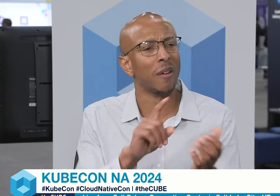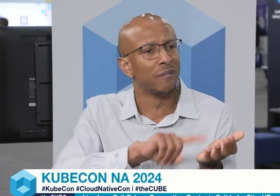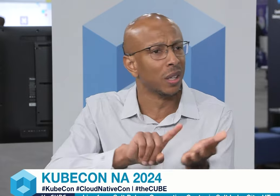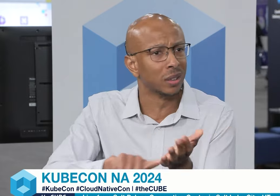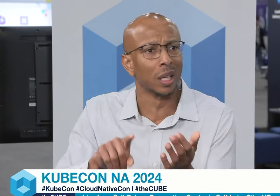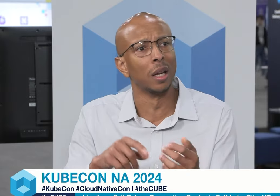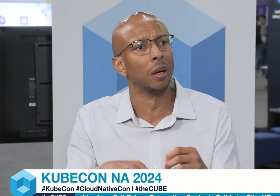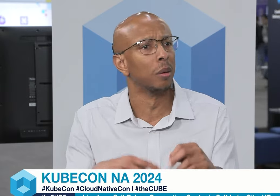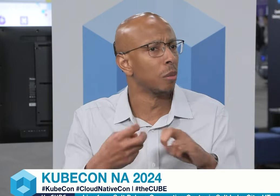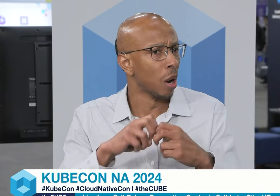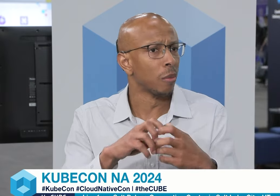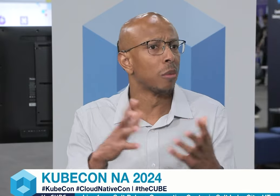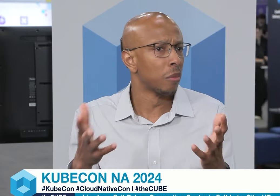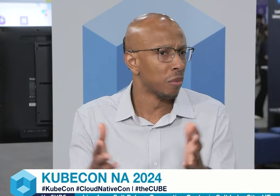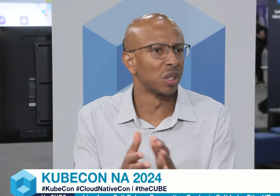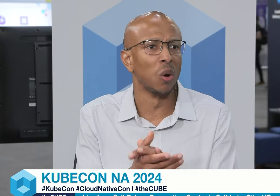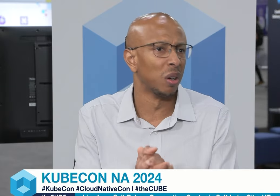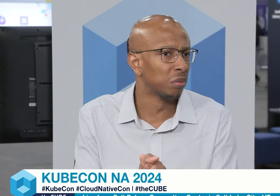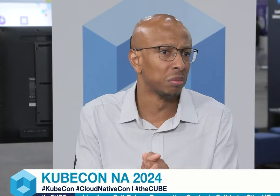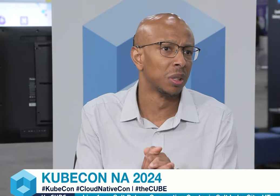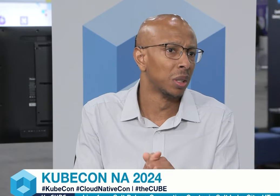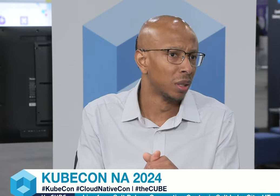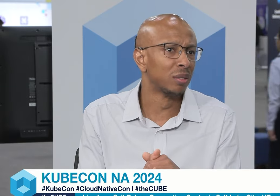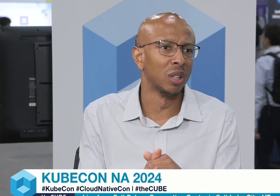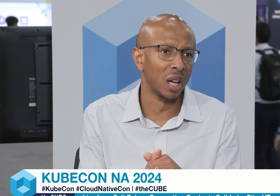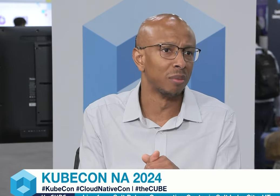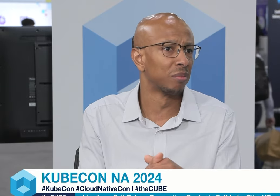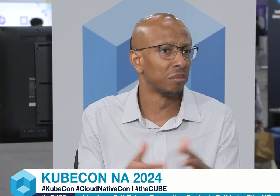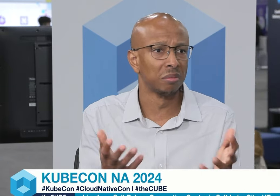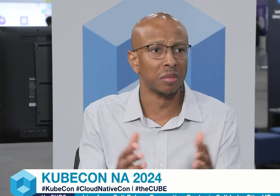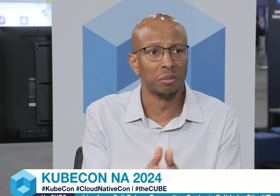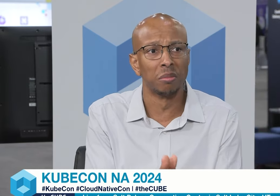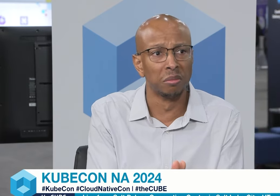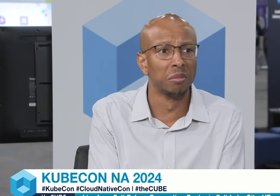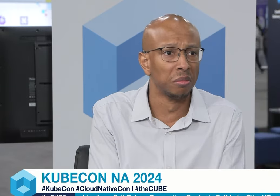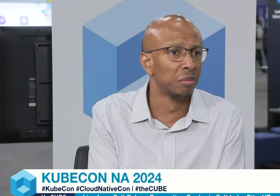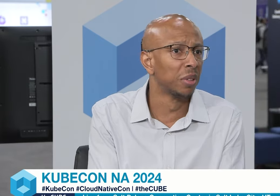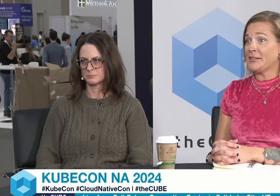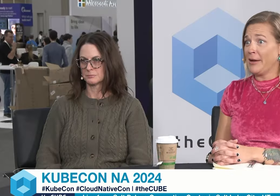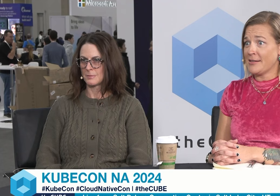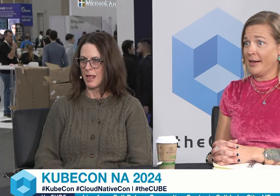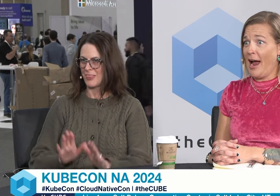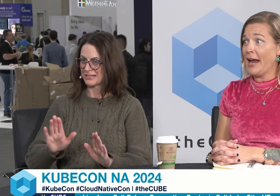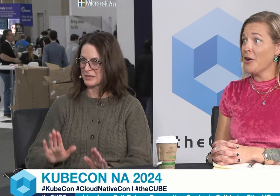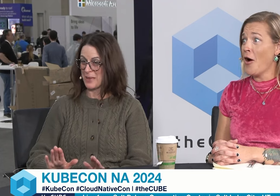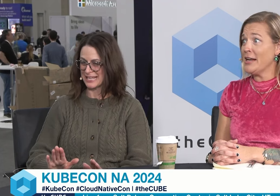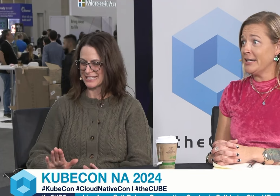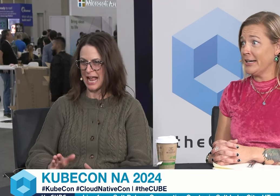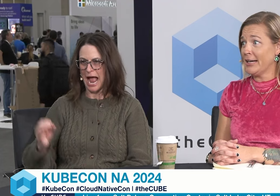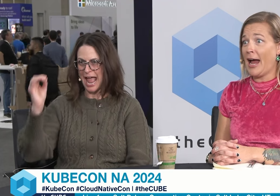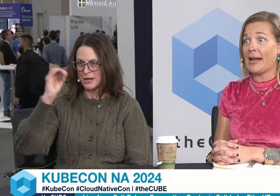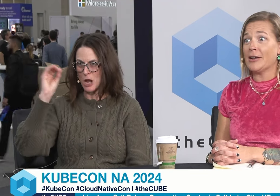We troubleshoot, I investigate bugs, just issues that we're facing. That's amazing. I had no idea.